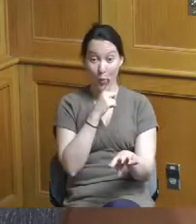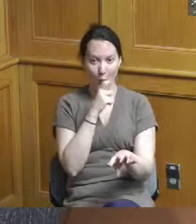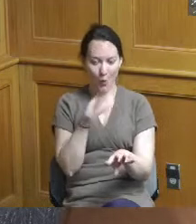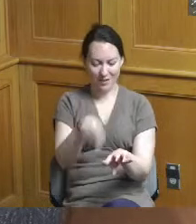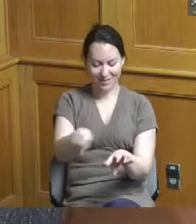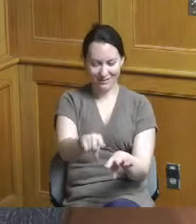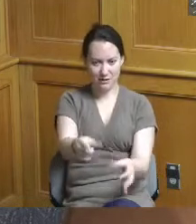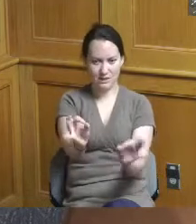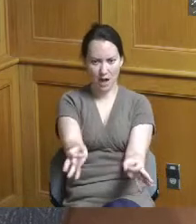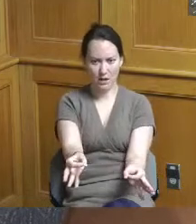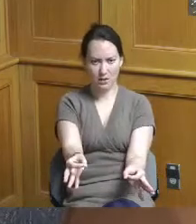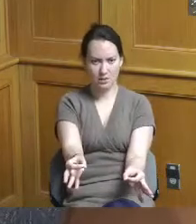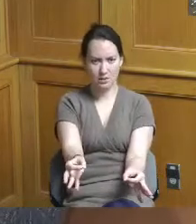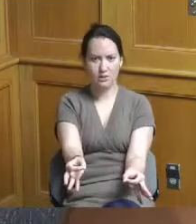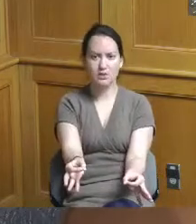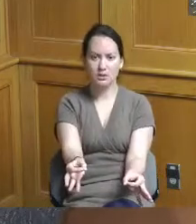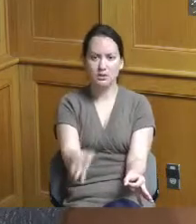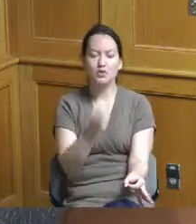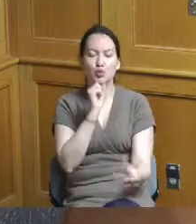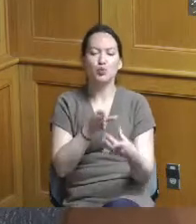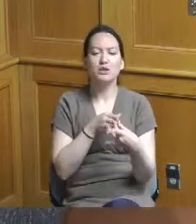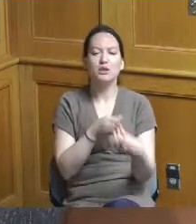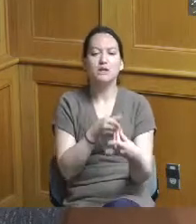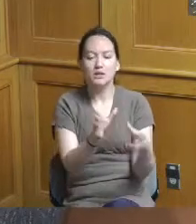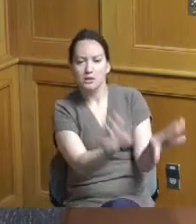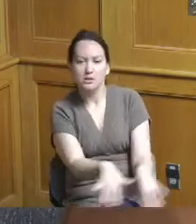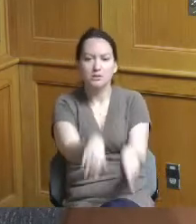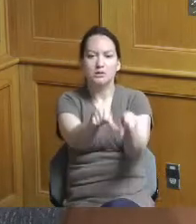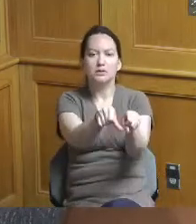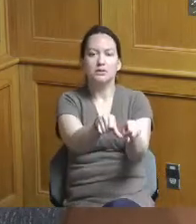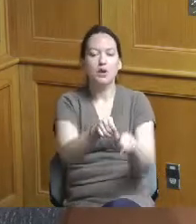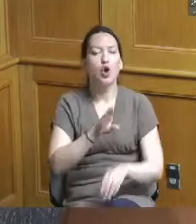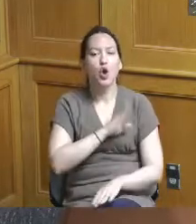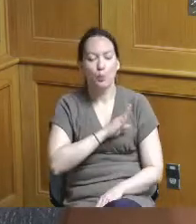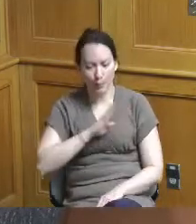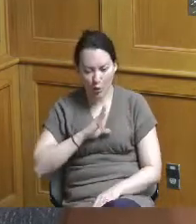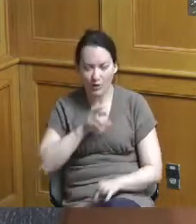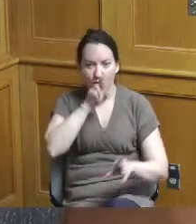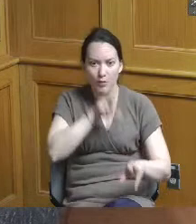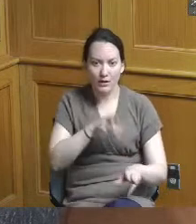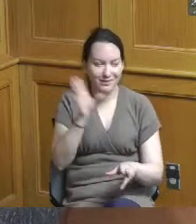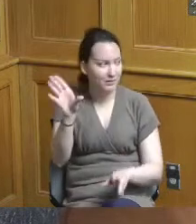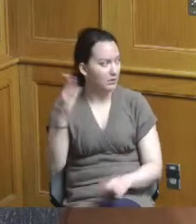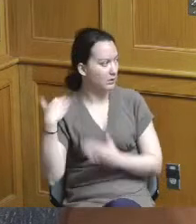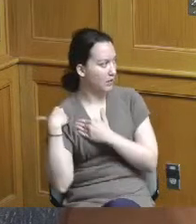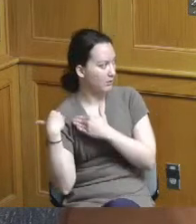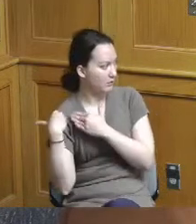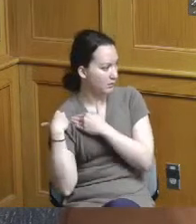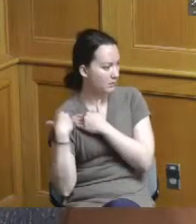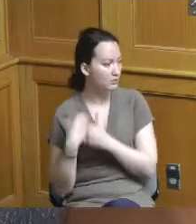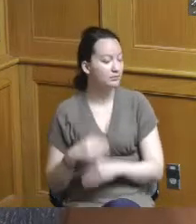the decisions who's leading the efforts and what board do they have to report to so I'd like to get